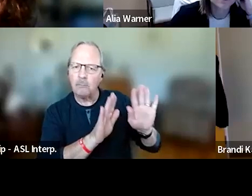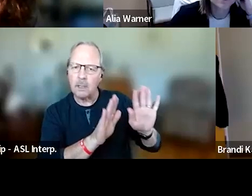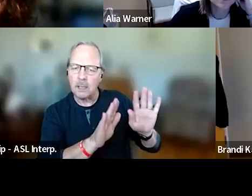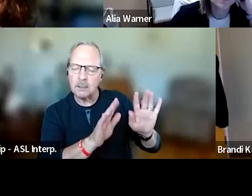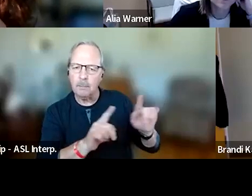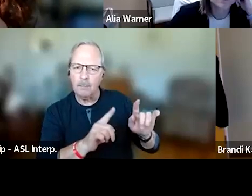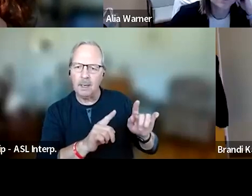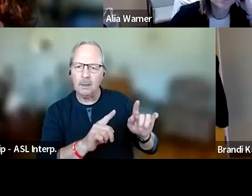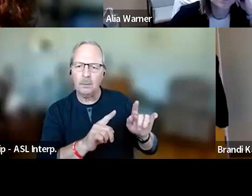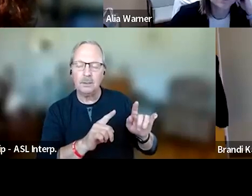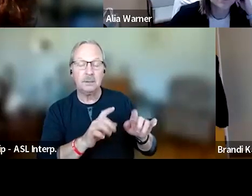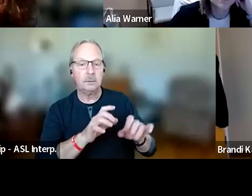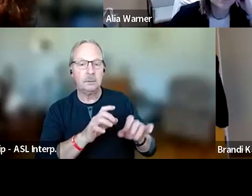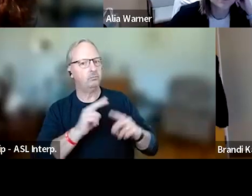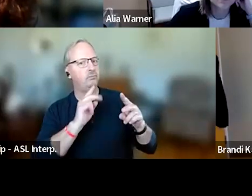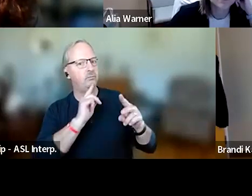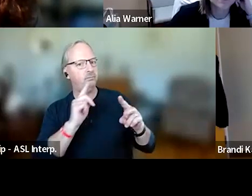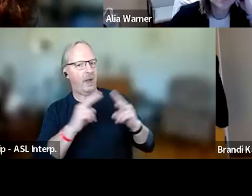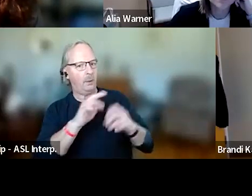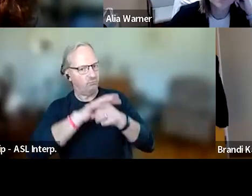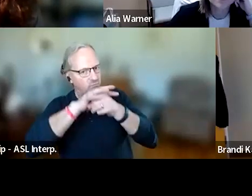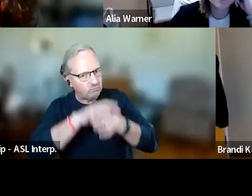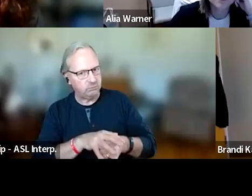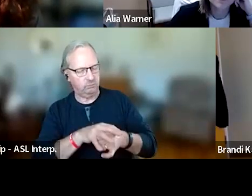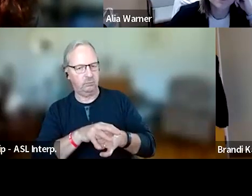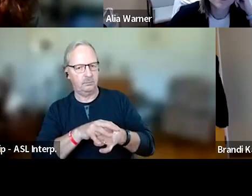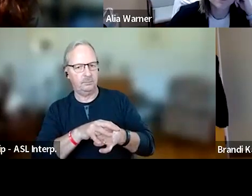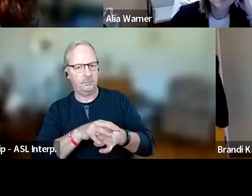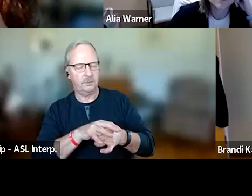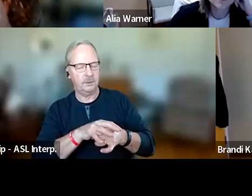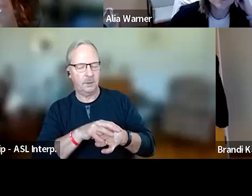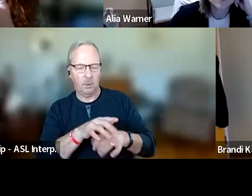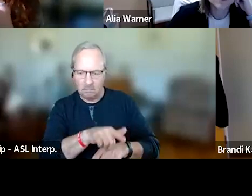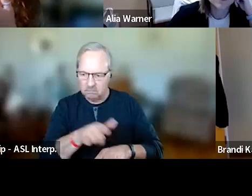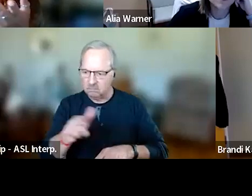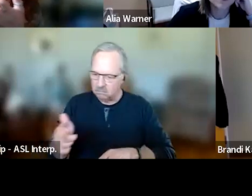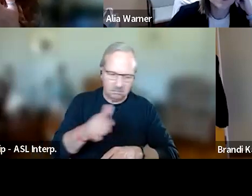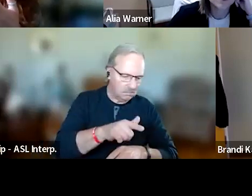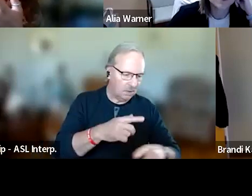incredibly stressful and hard to, you know, go back and forth between voicemails and text messages